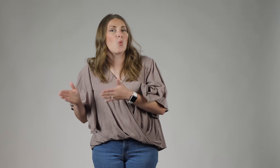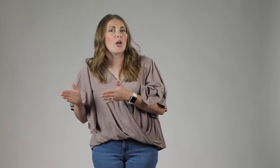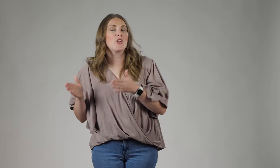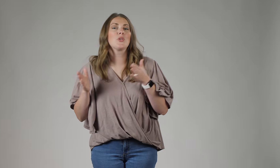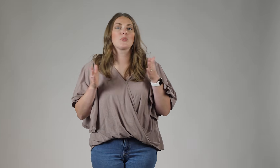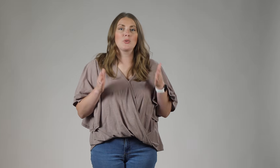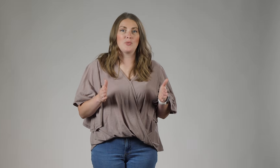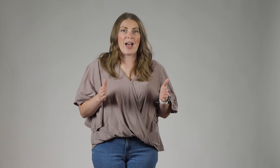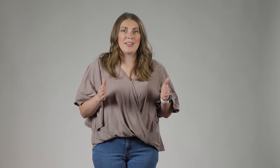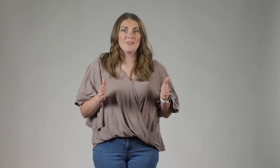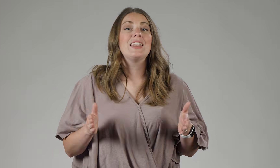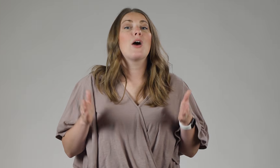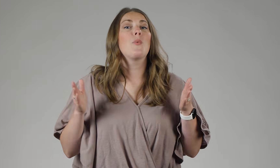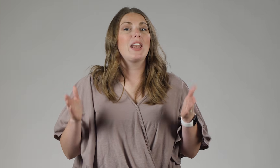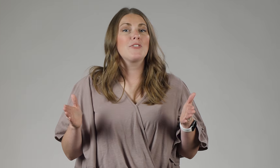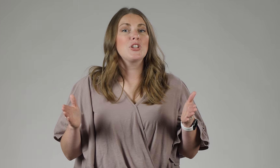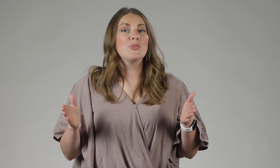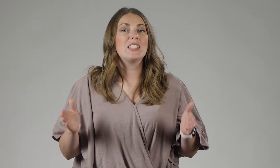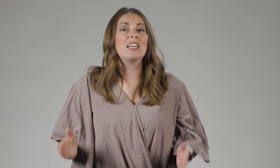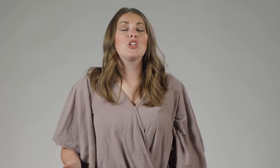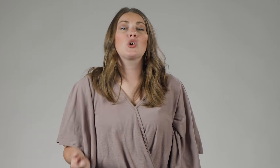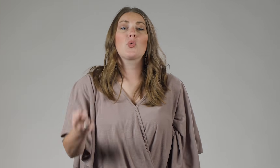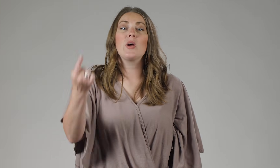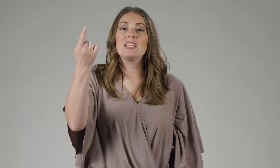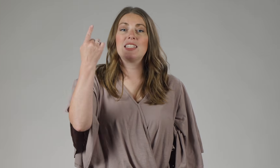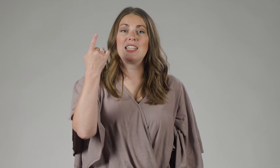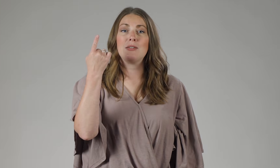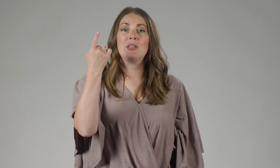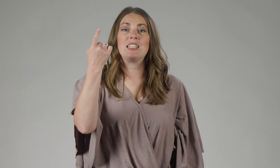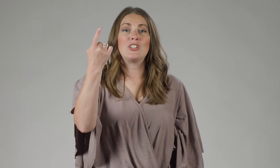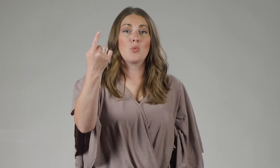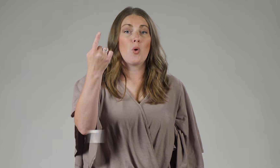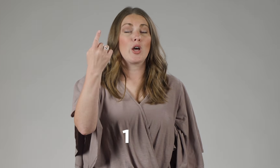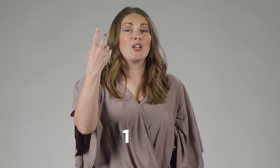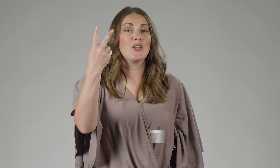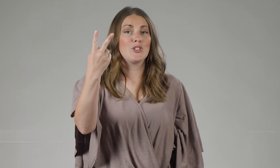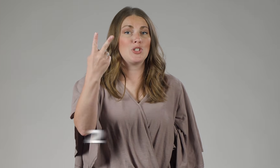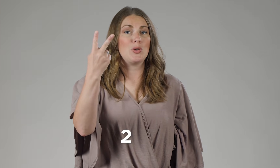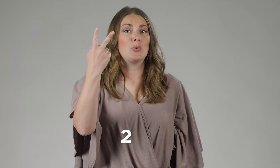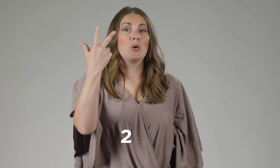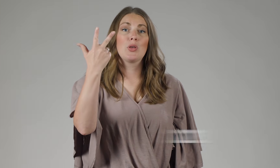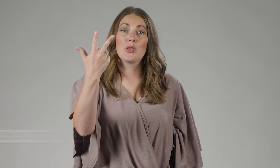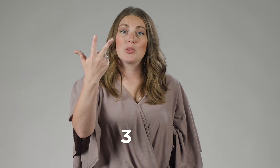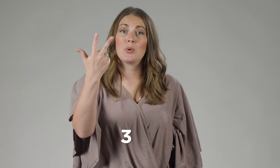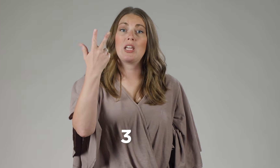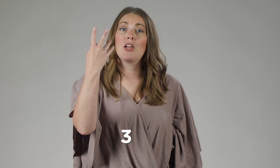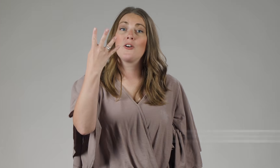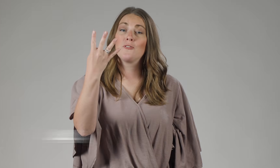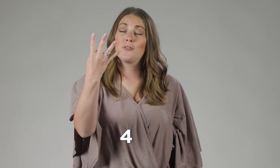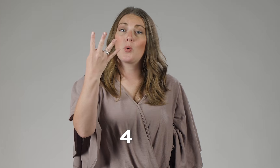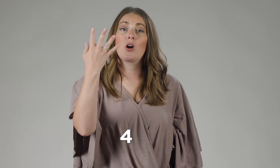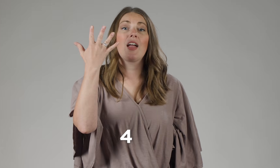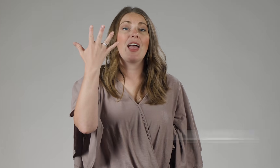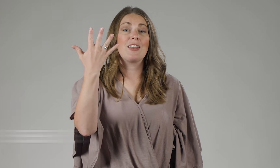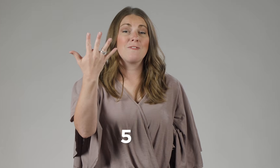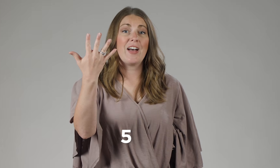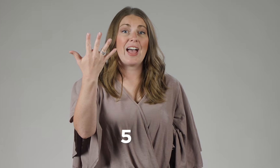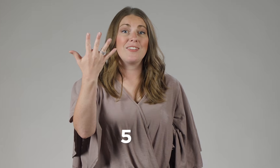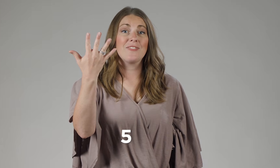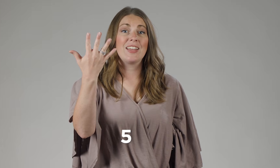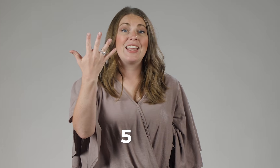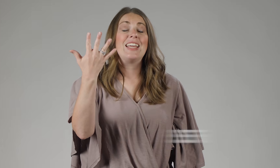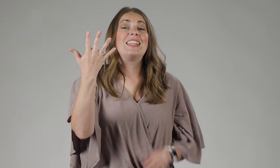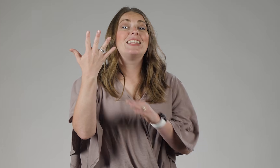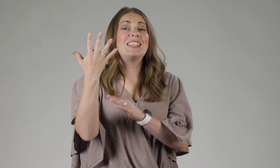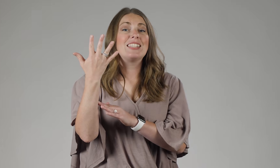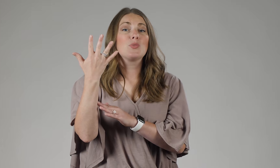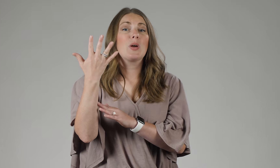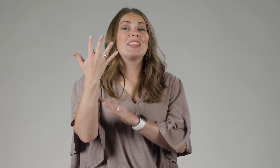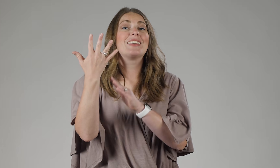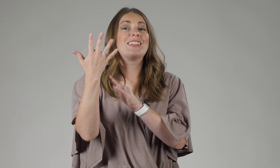1 through 5. Now whenever you see it you're going to see me teach 1, 2, 3, 4, and 5 this is when the